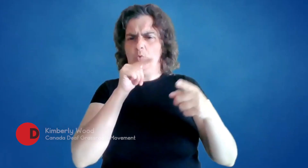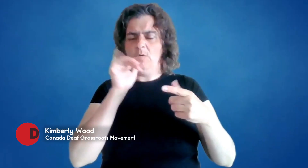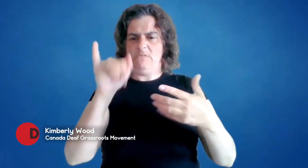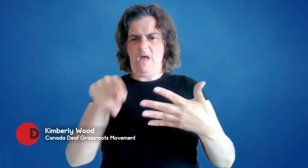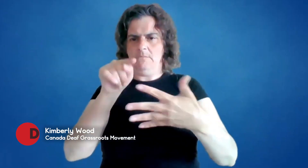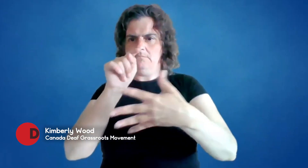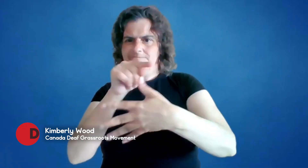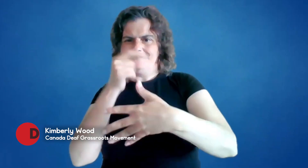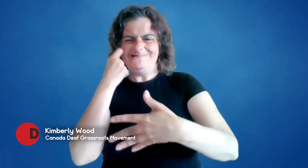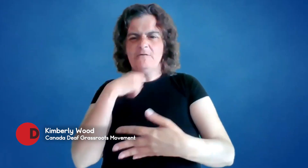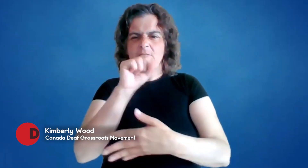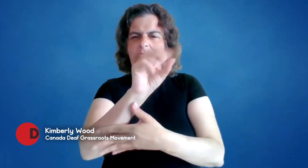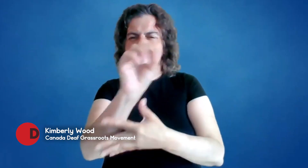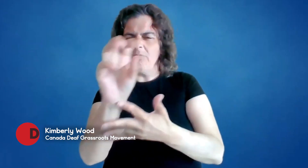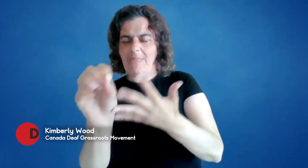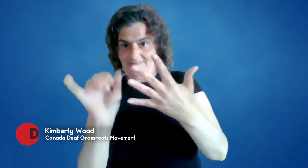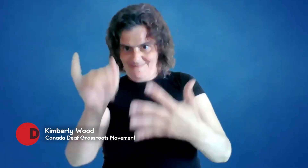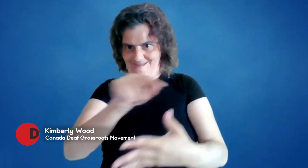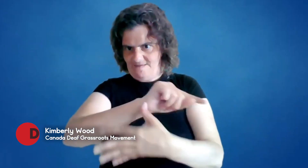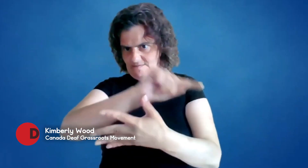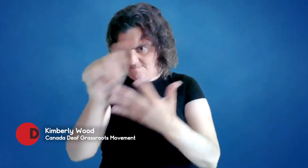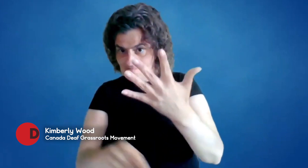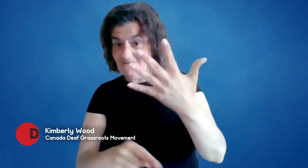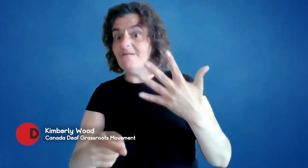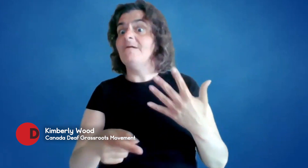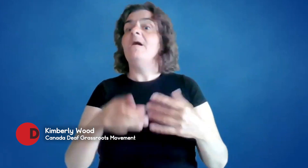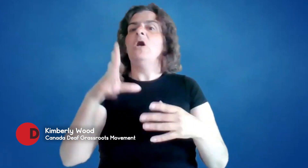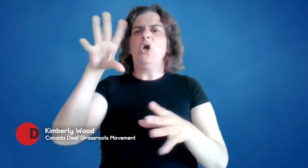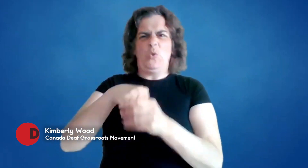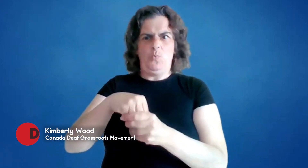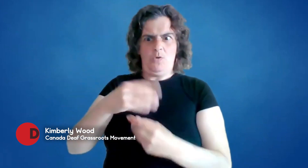In your emails, other than the already mentioned people, don't forget